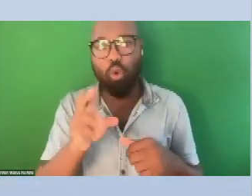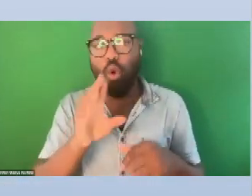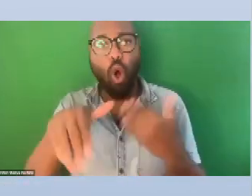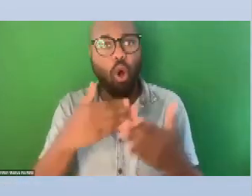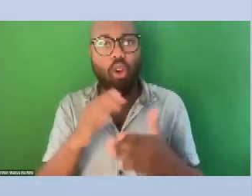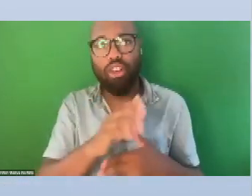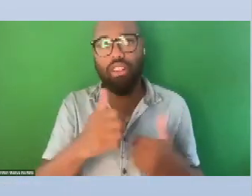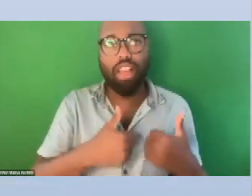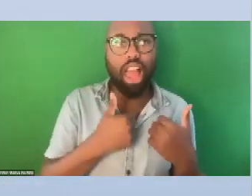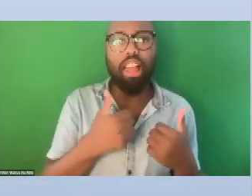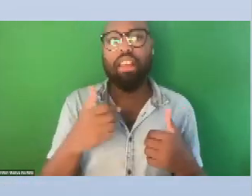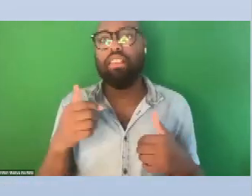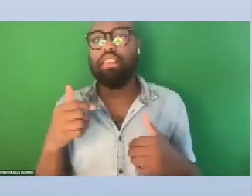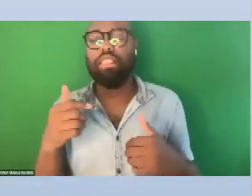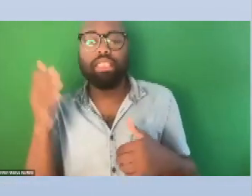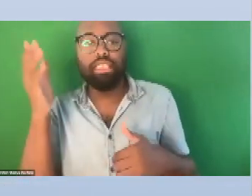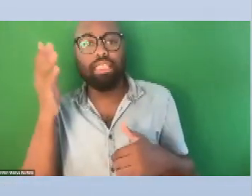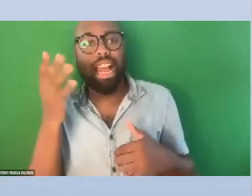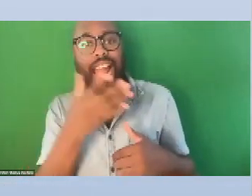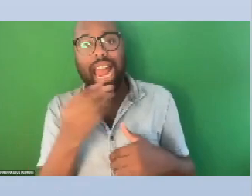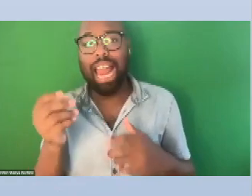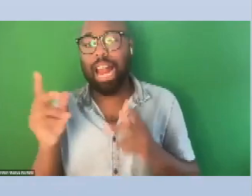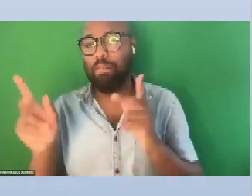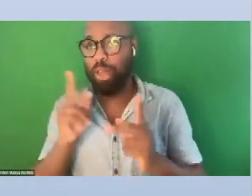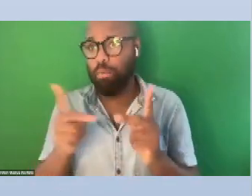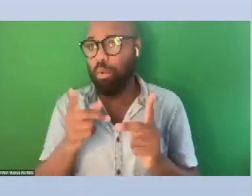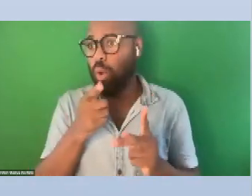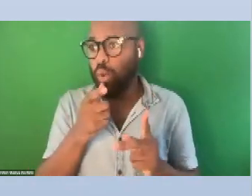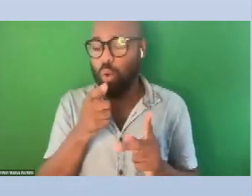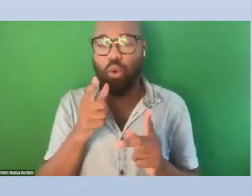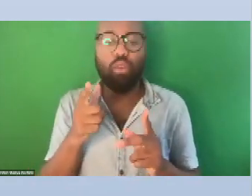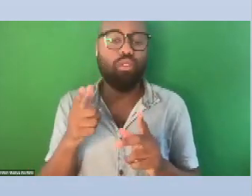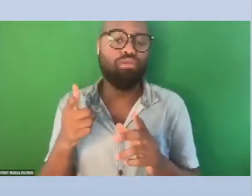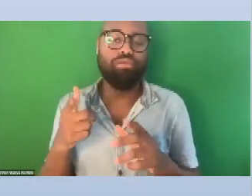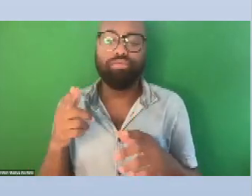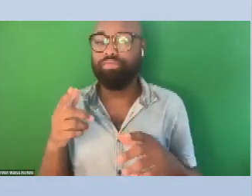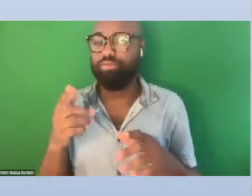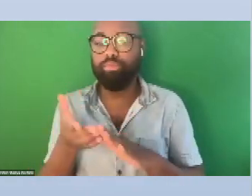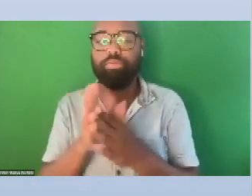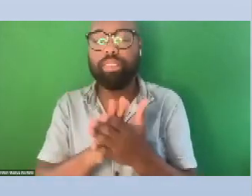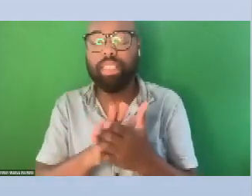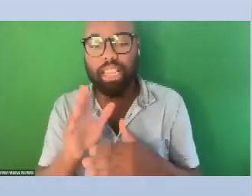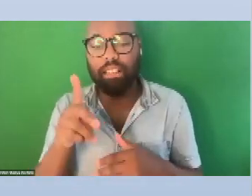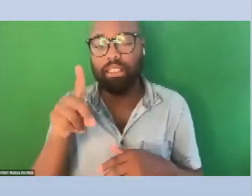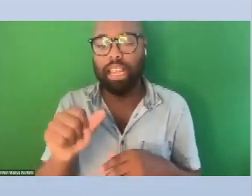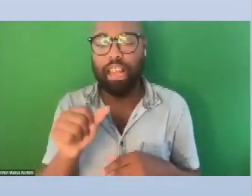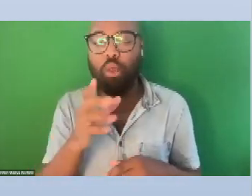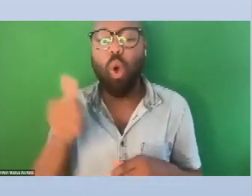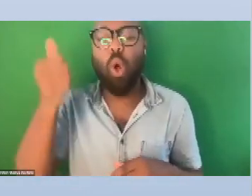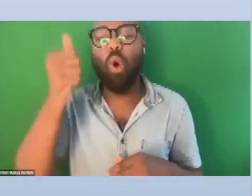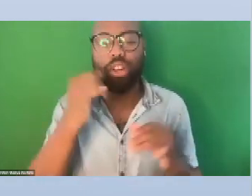acquired disability as older individuals. There are all these different ways in